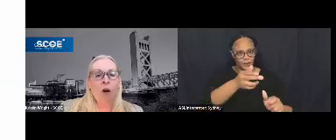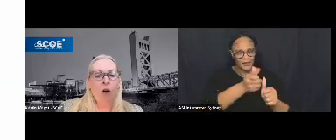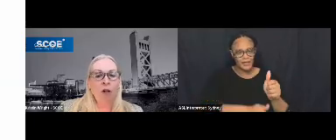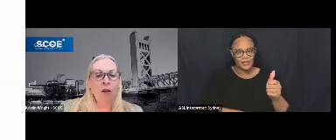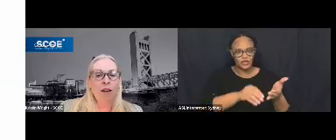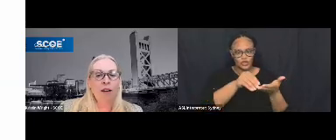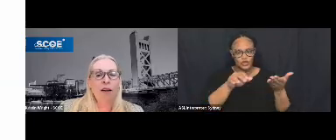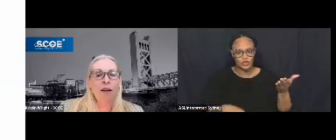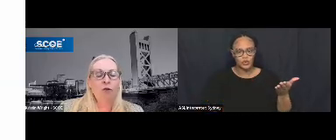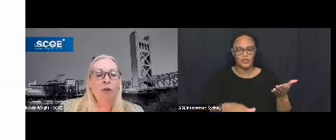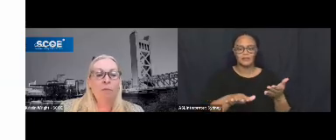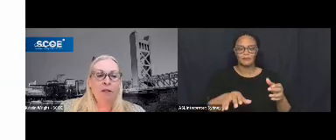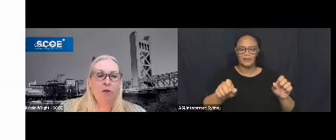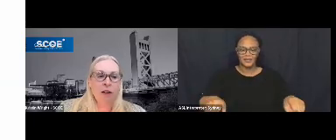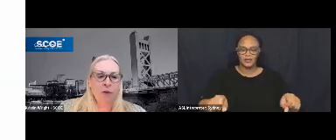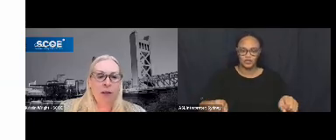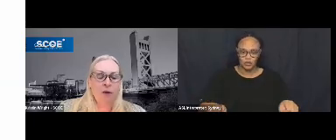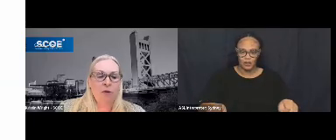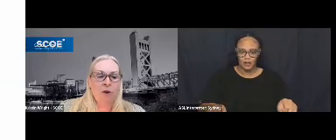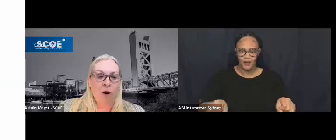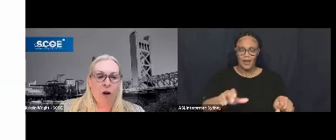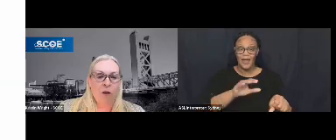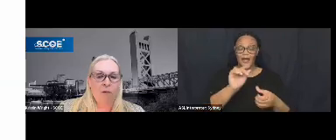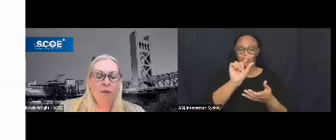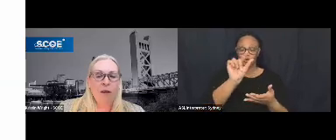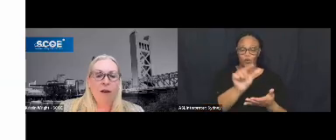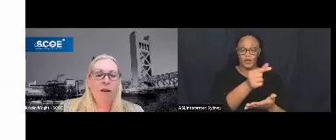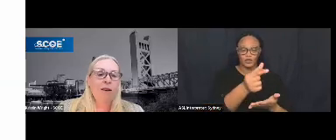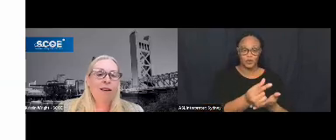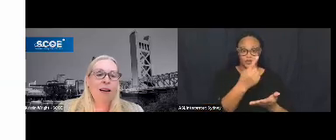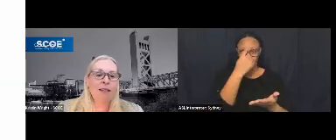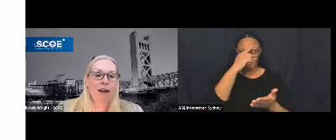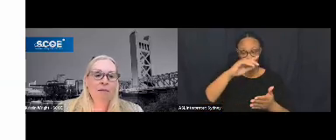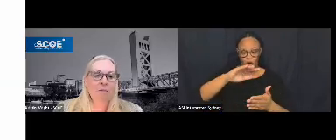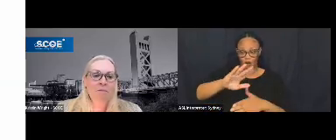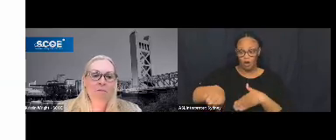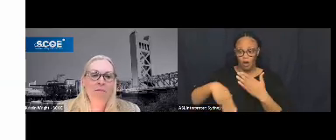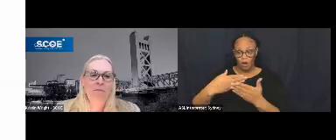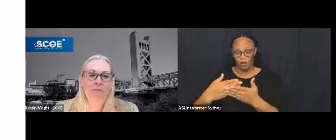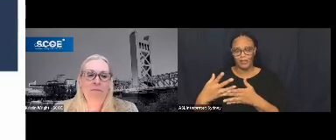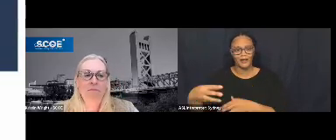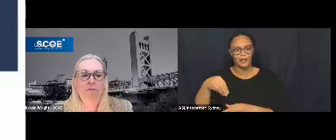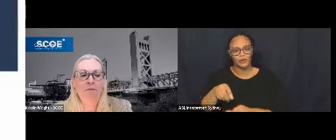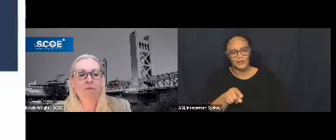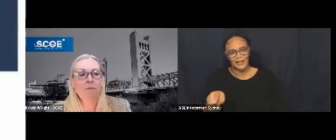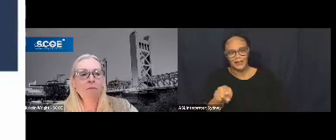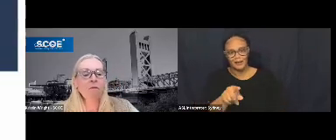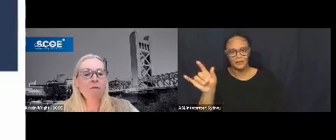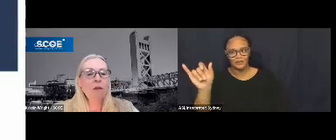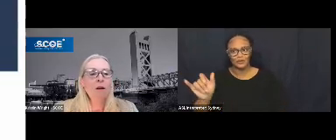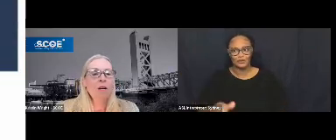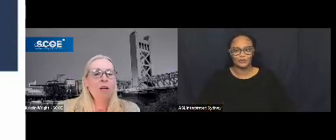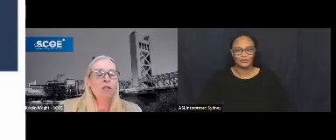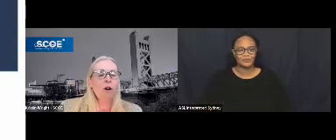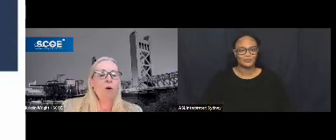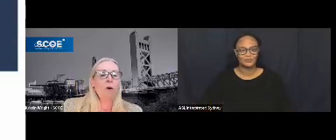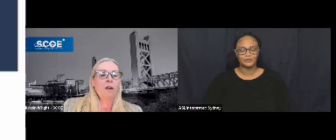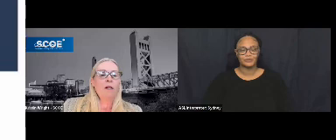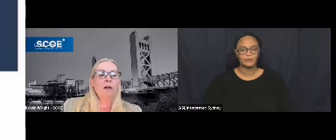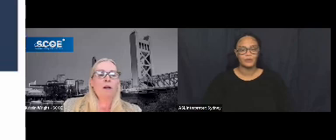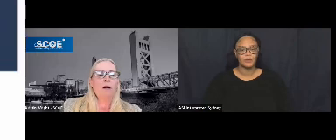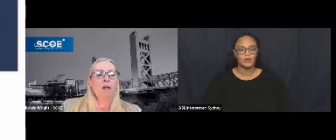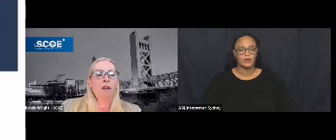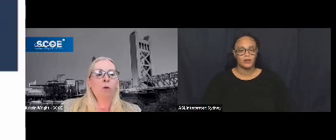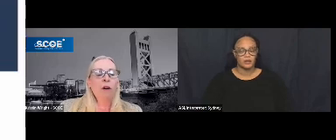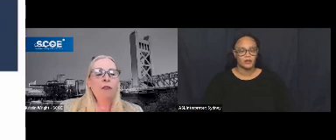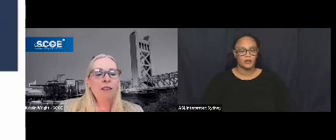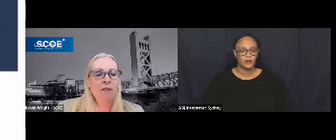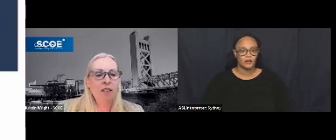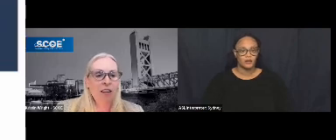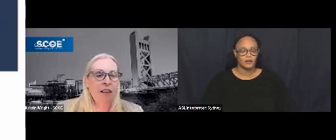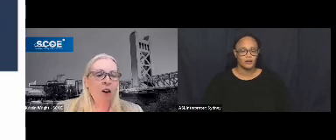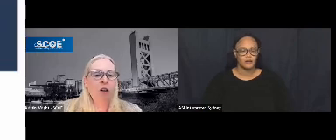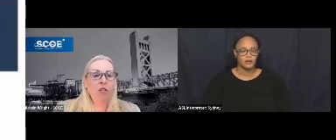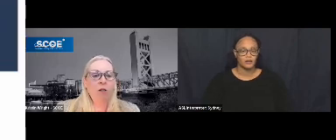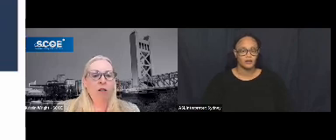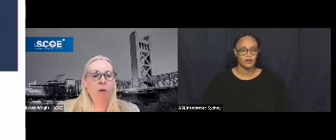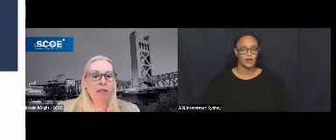for all truly means graduation for all. Next slide. So with this vision that all students